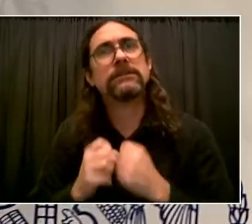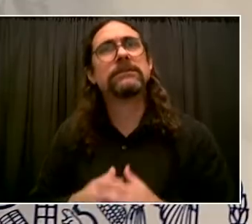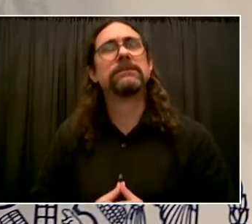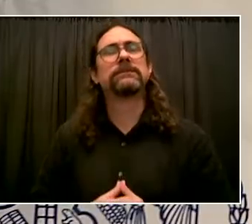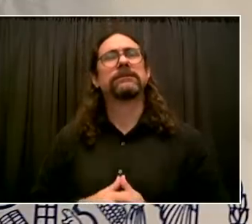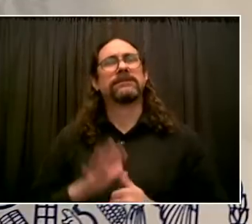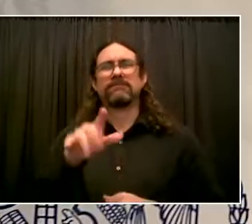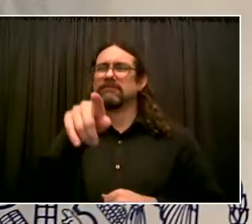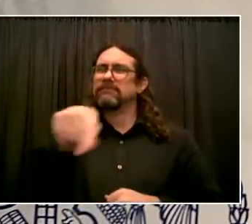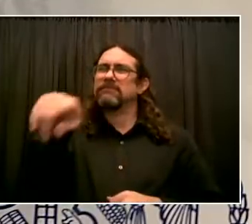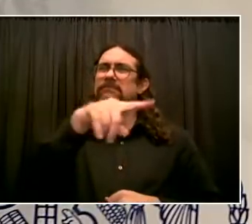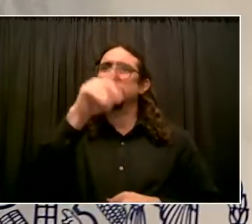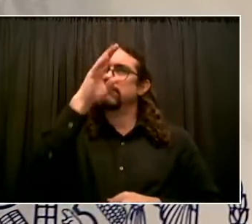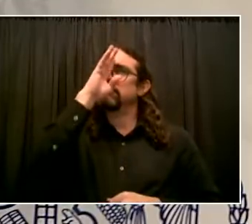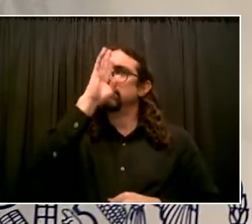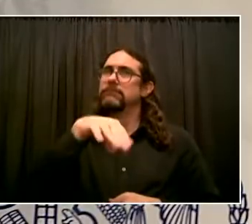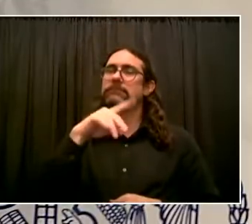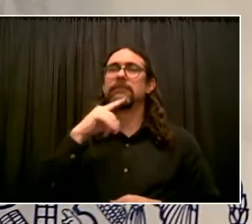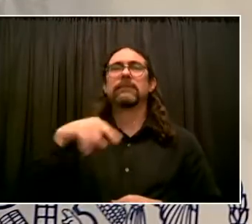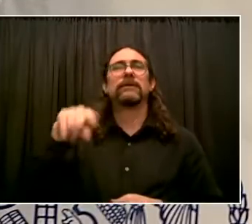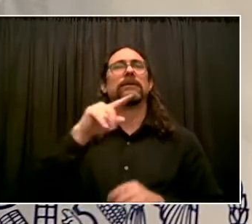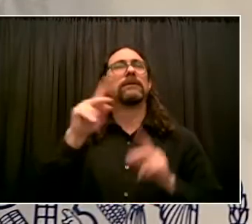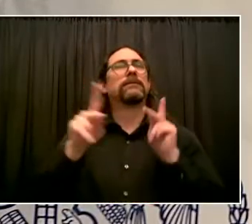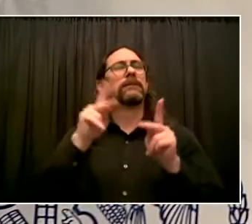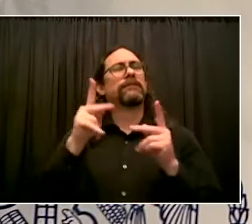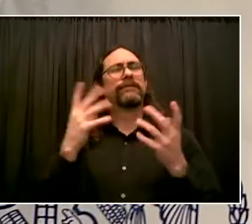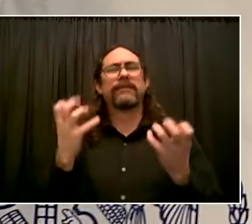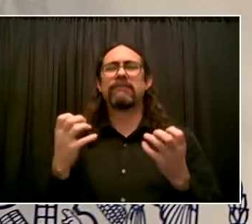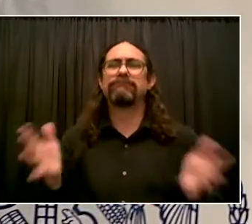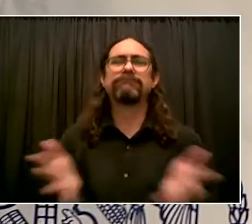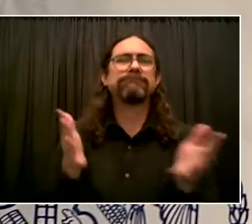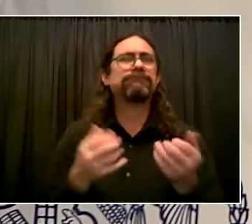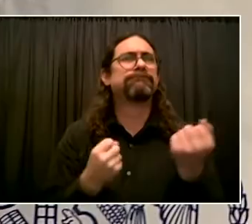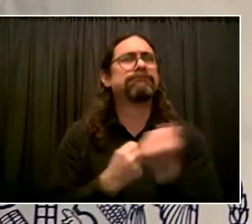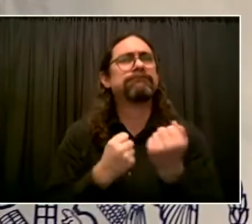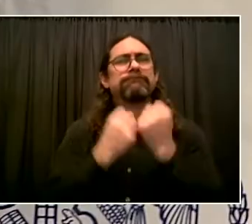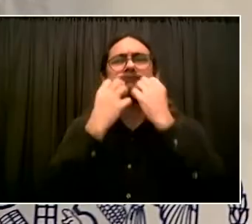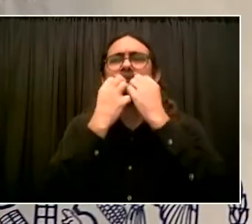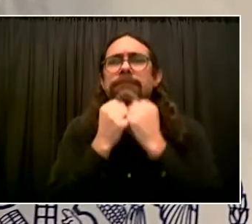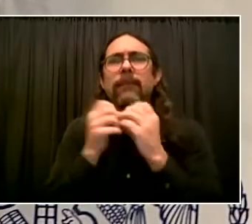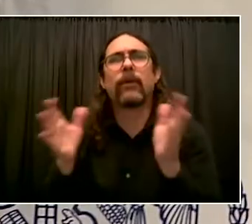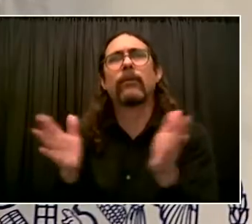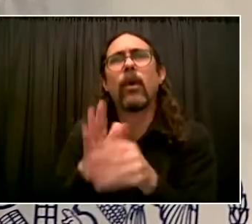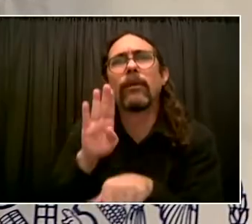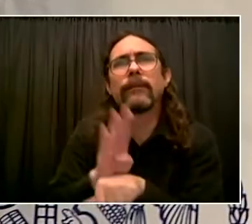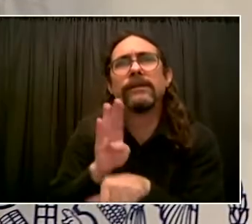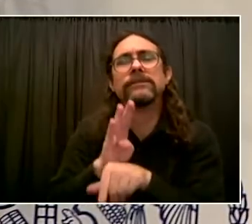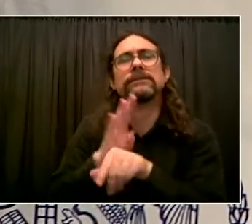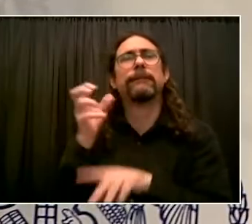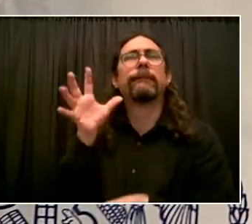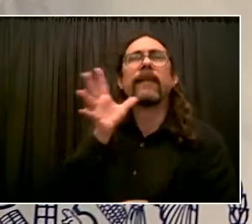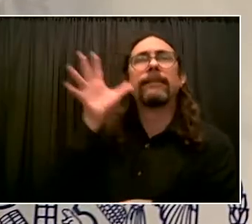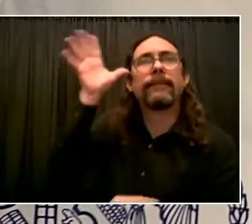BUSINESSES HAVE SAID THEY WOULD ACTUALLY LIKE THIS KIND OF SUPPORT OF